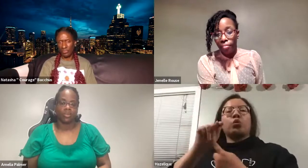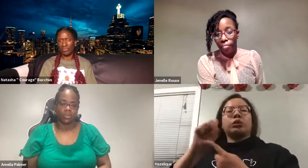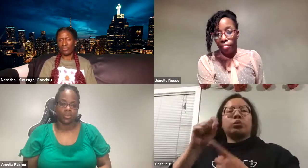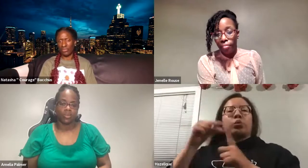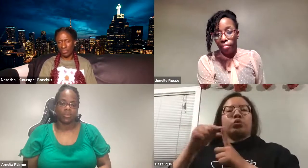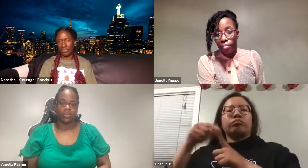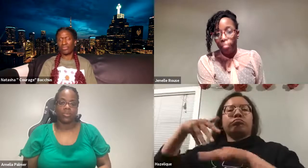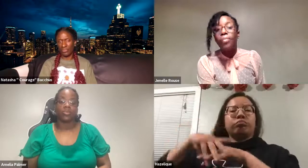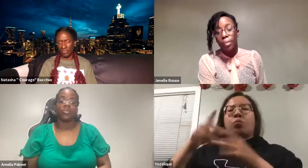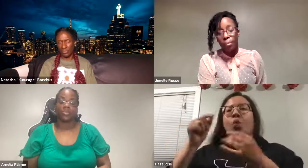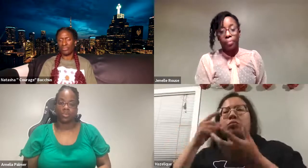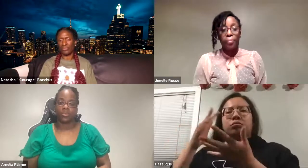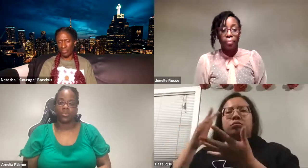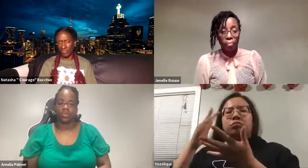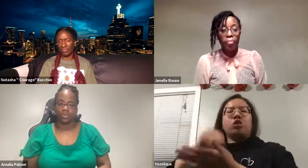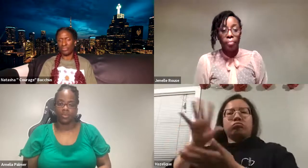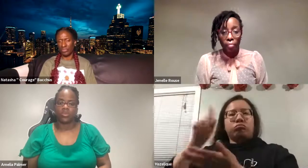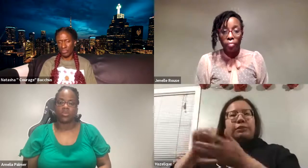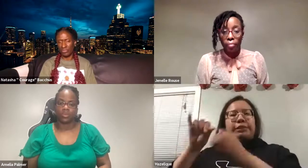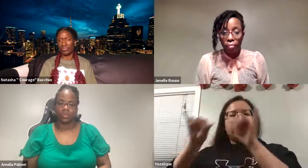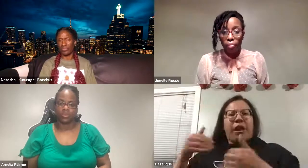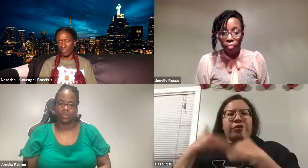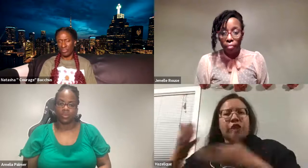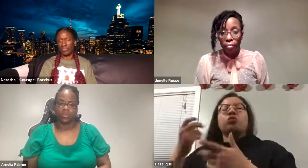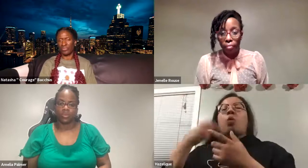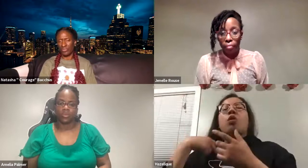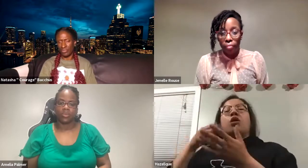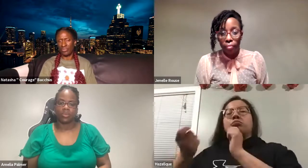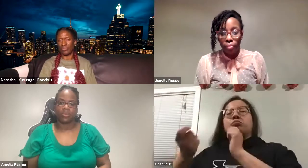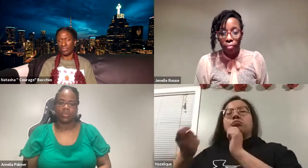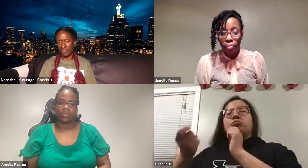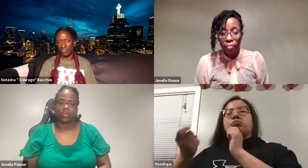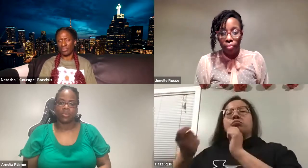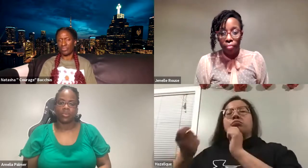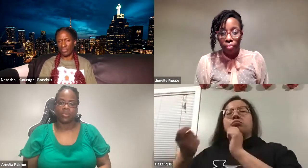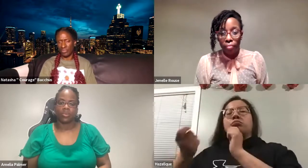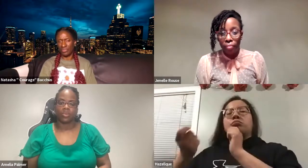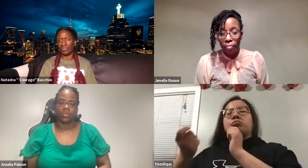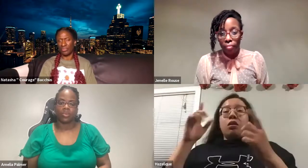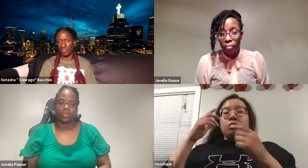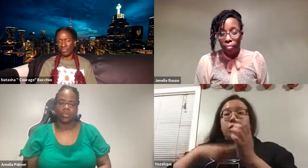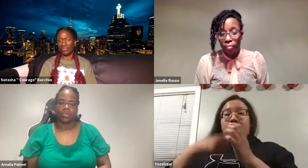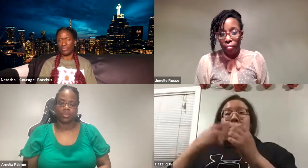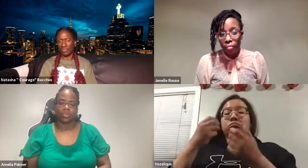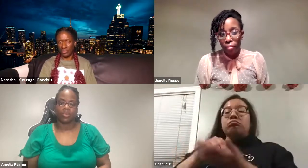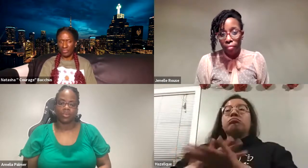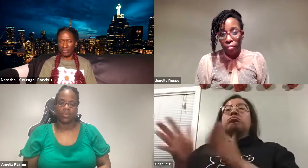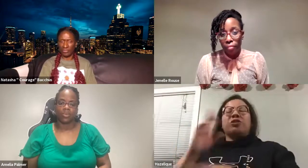is beneficial because you can have a record of it and documentation of it and understand the grammatical systems and how the language is used